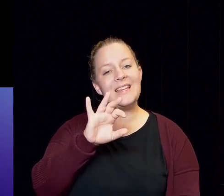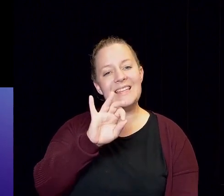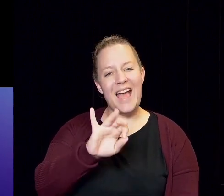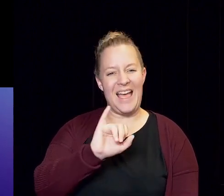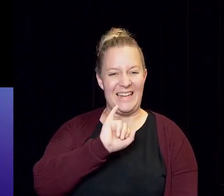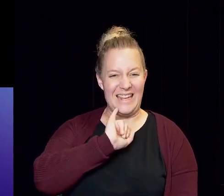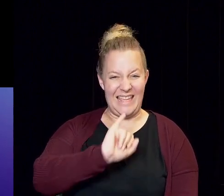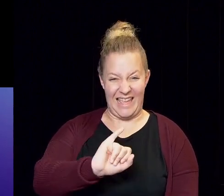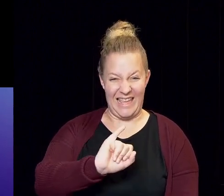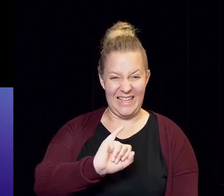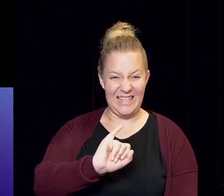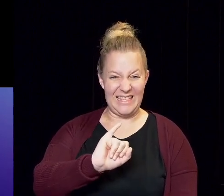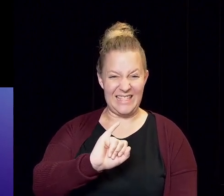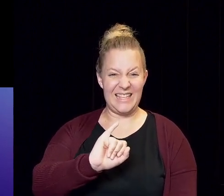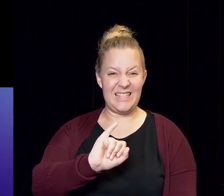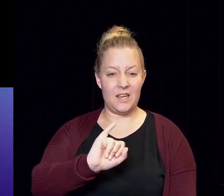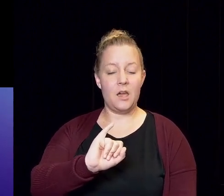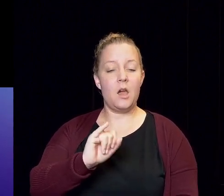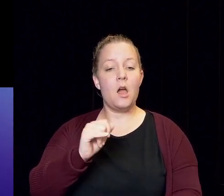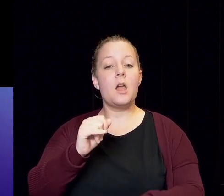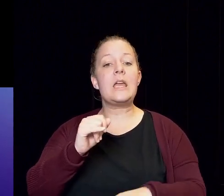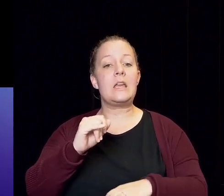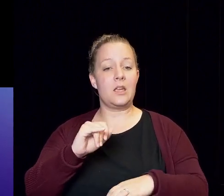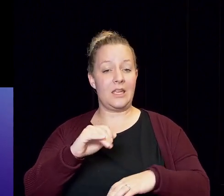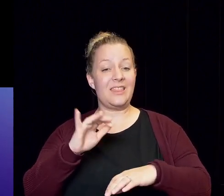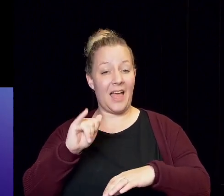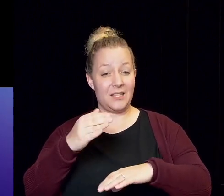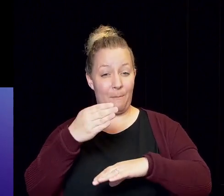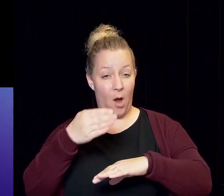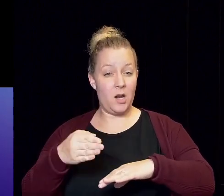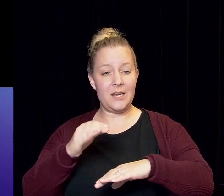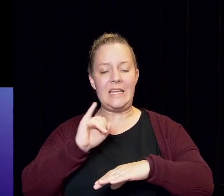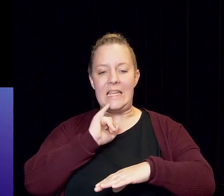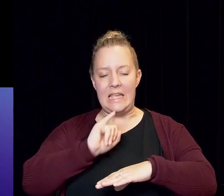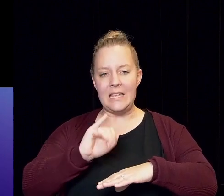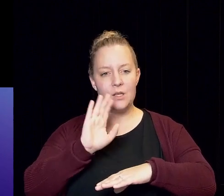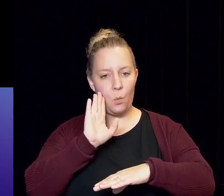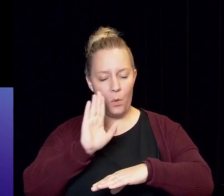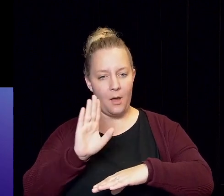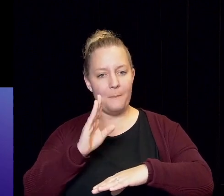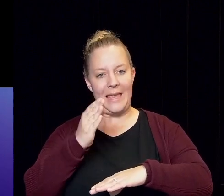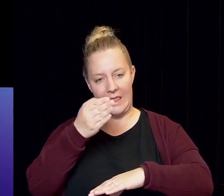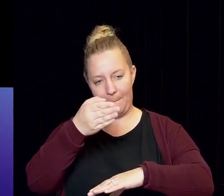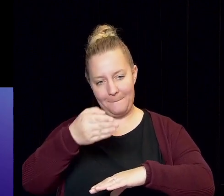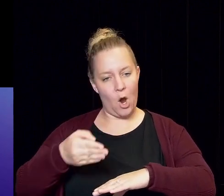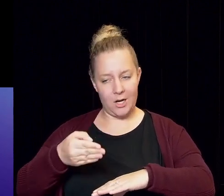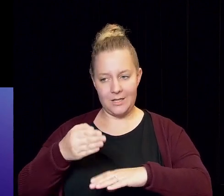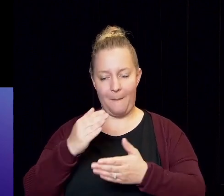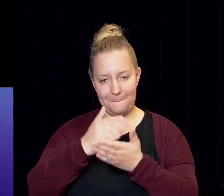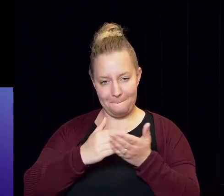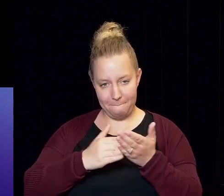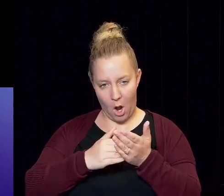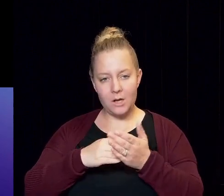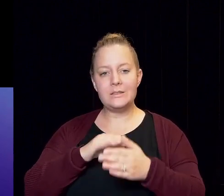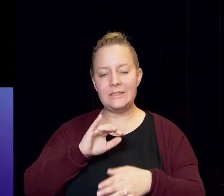it's always part of our whole. So, 9 is, therefore that "is" is going to be our part.